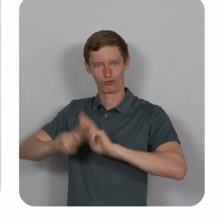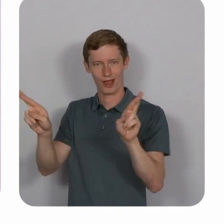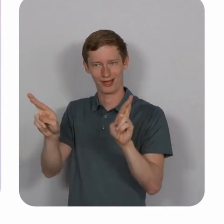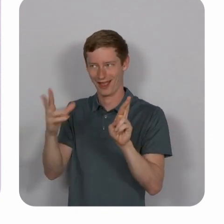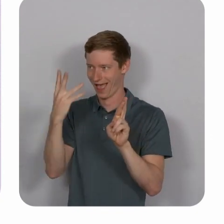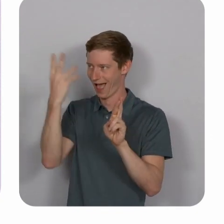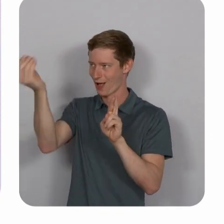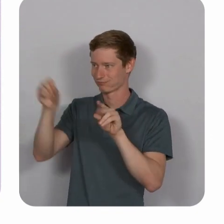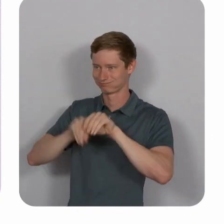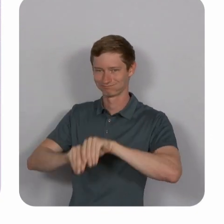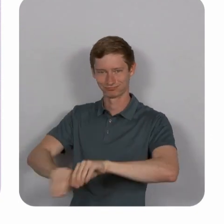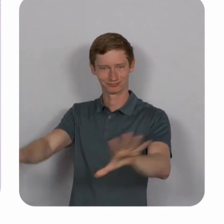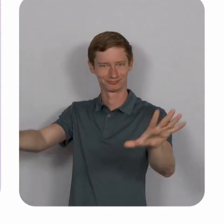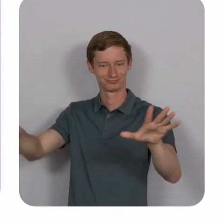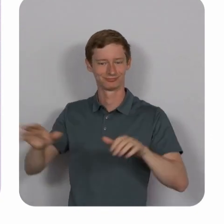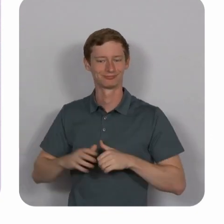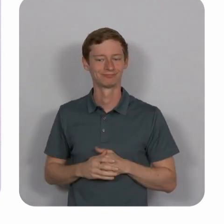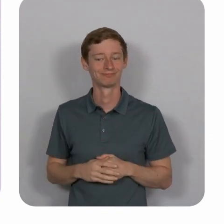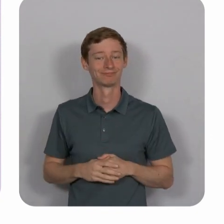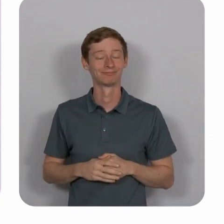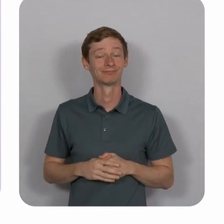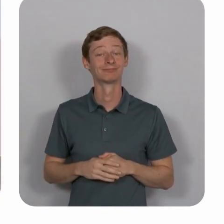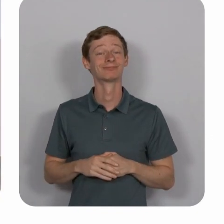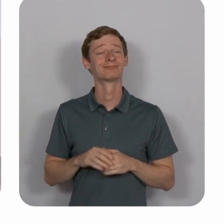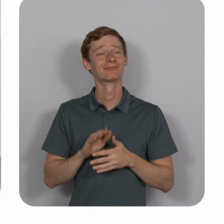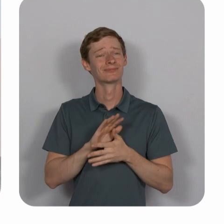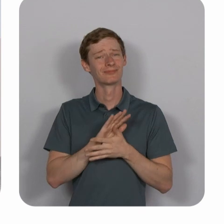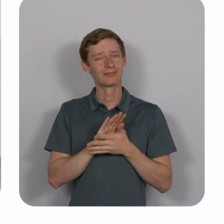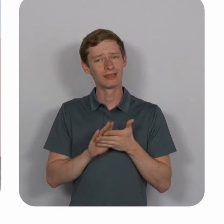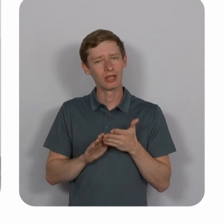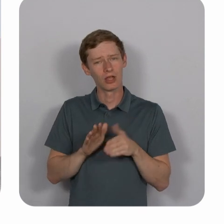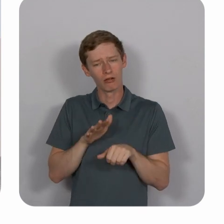And enabling these gradual rollouts,